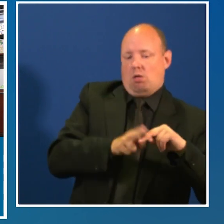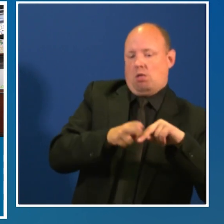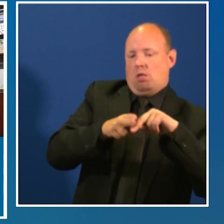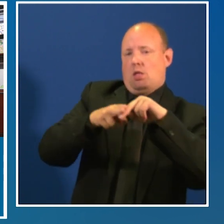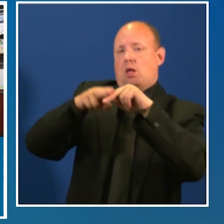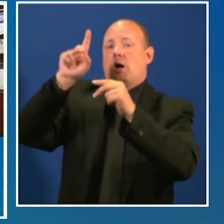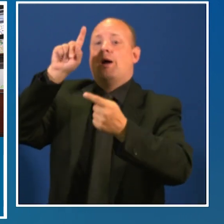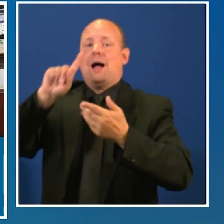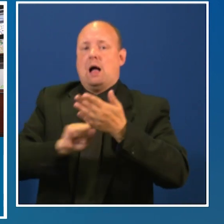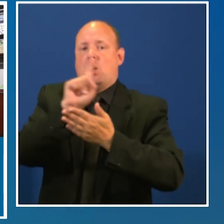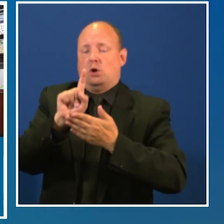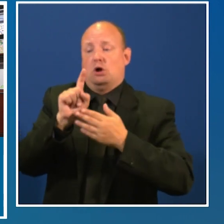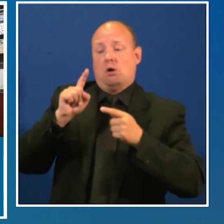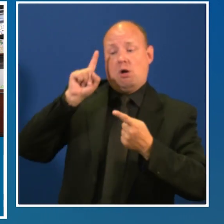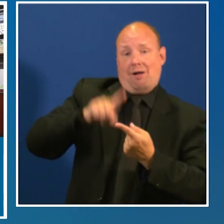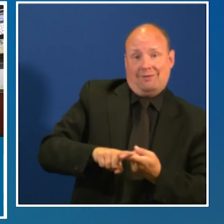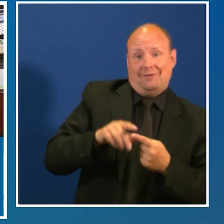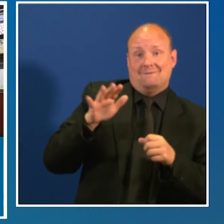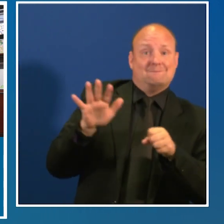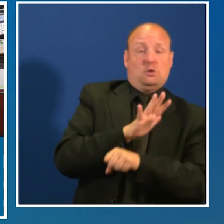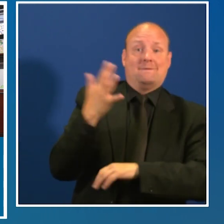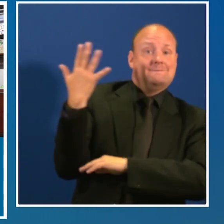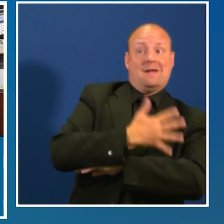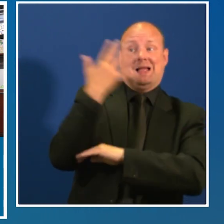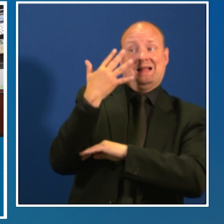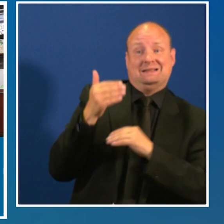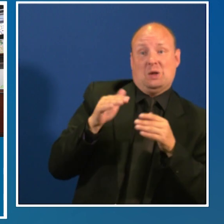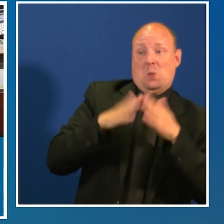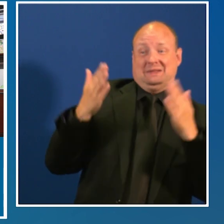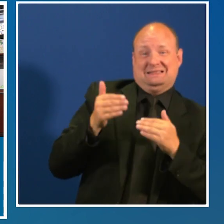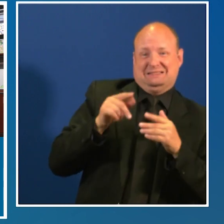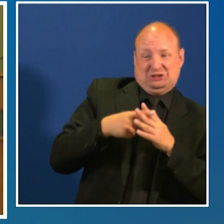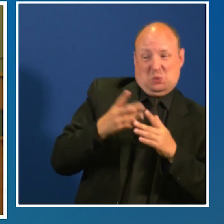In-person service starting September 7th. In addition to